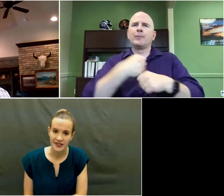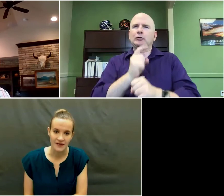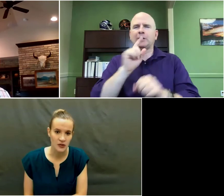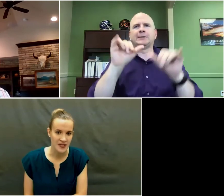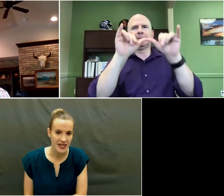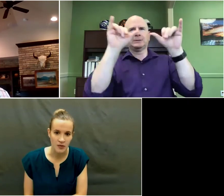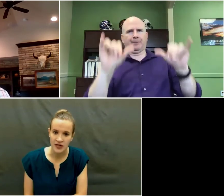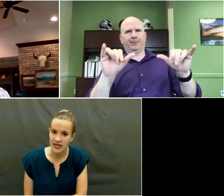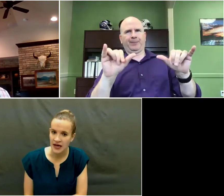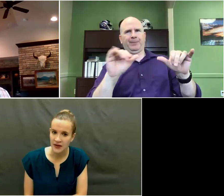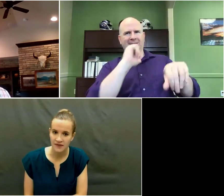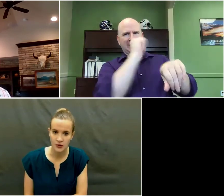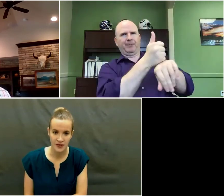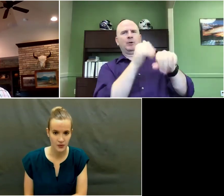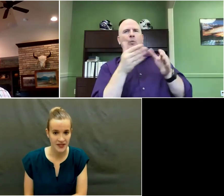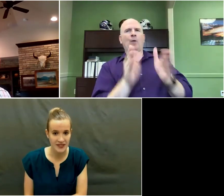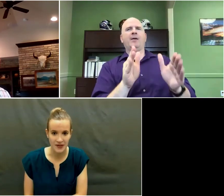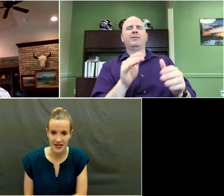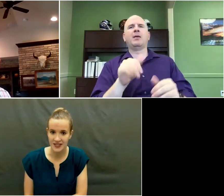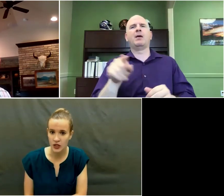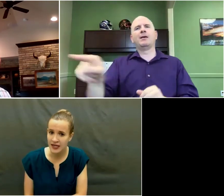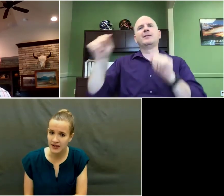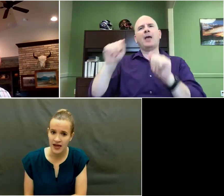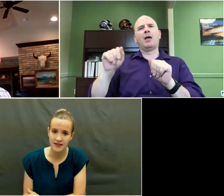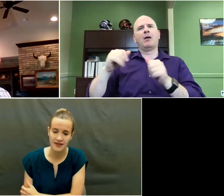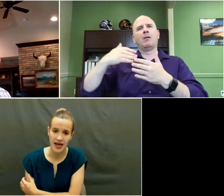individuals in the community and other individuals with disabilities to look at their life the samw.